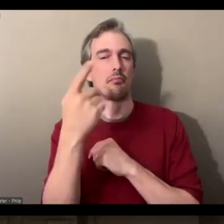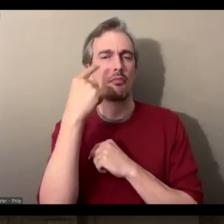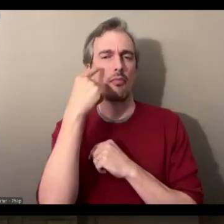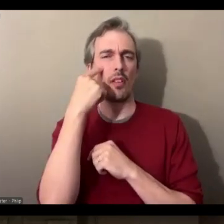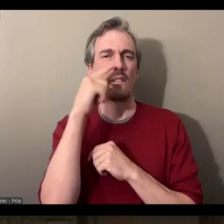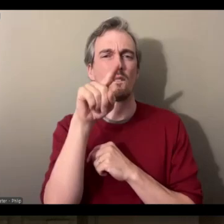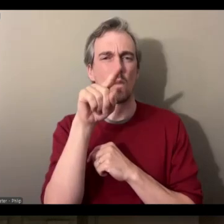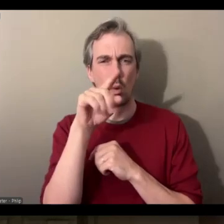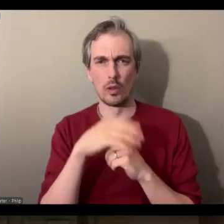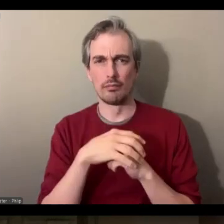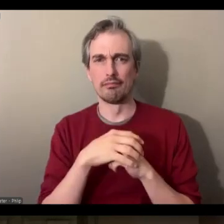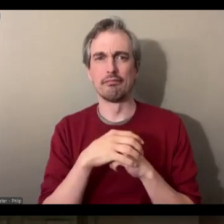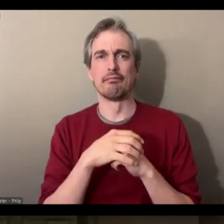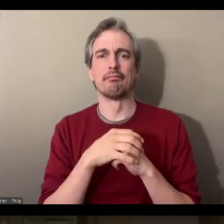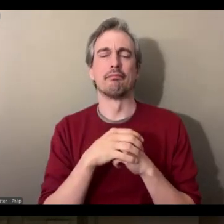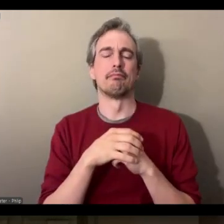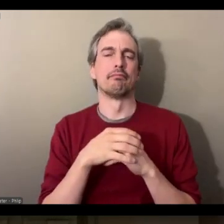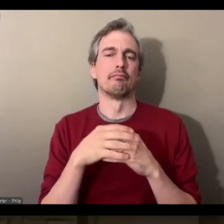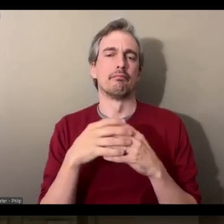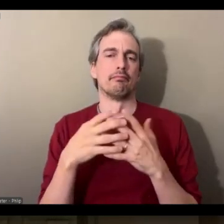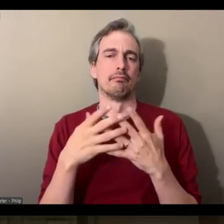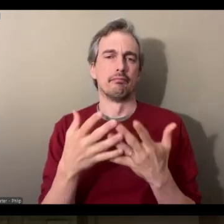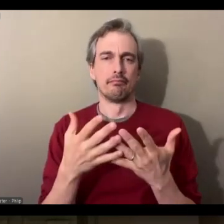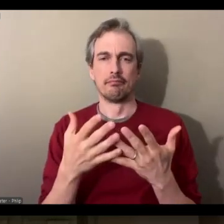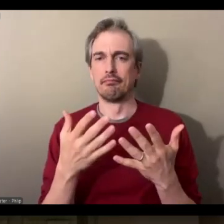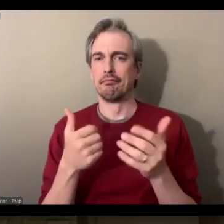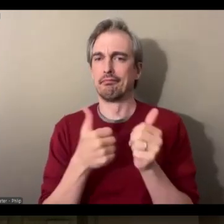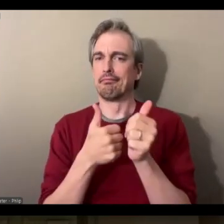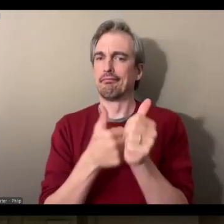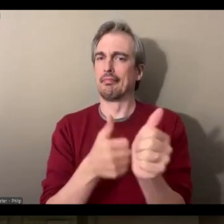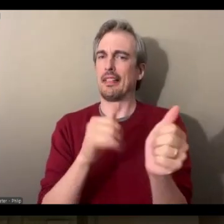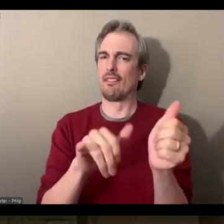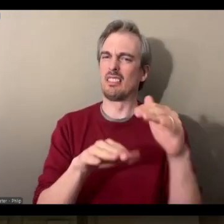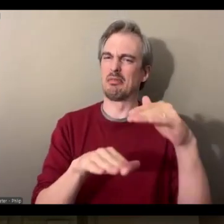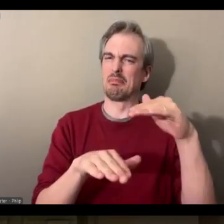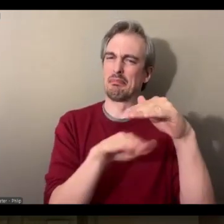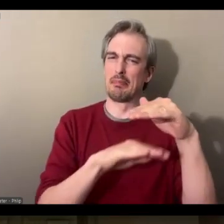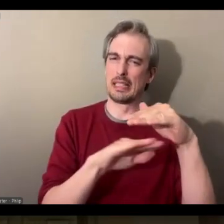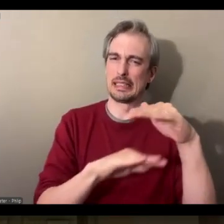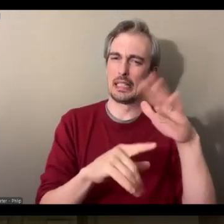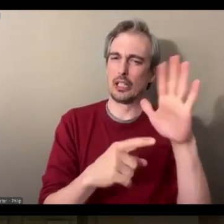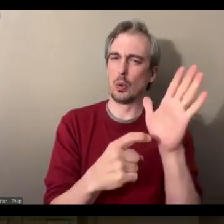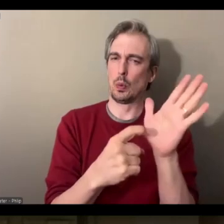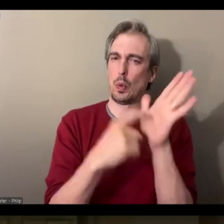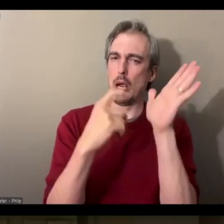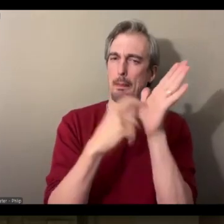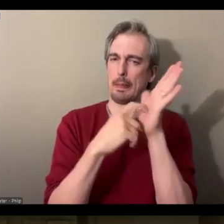very basic requirement. If someone wants to know what this cube under construction is,